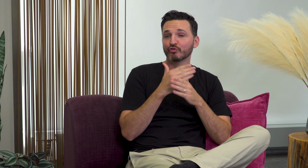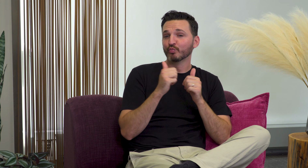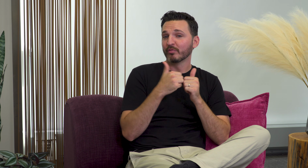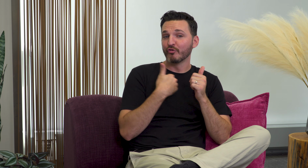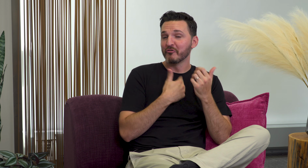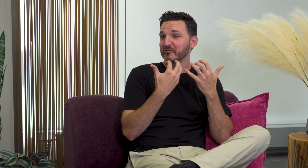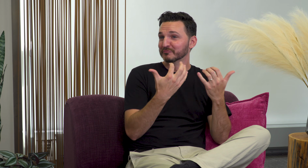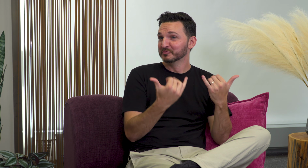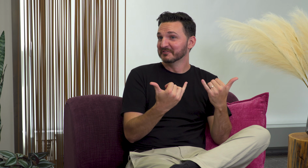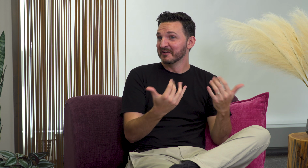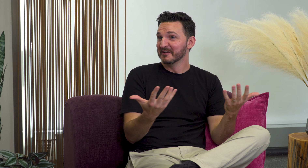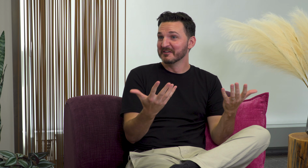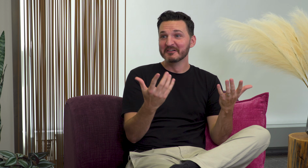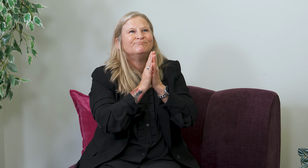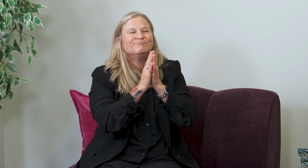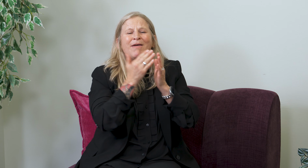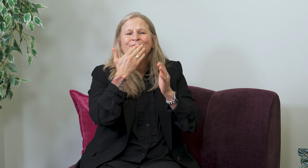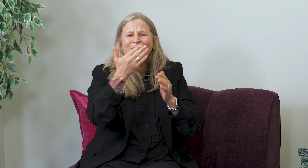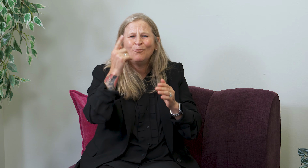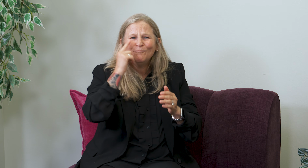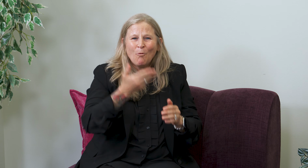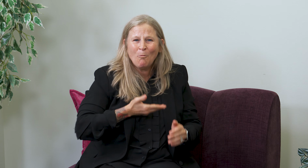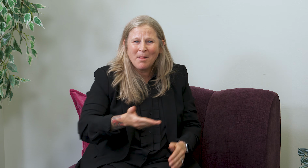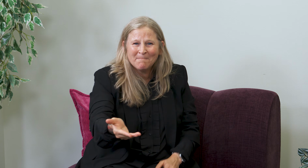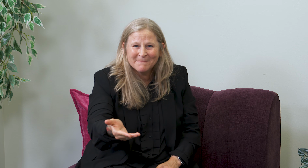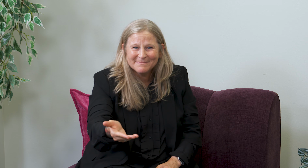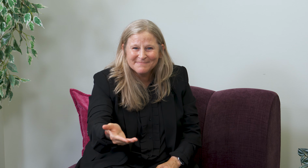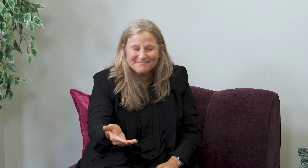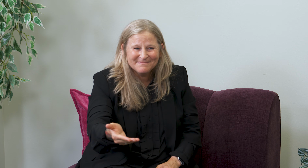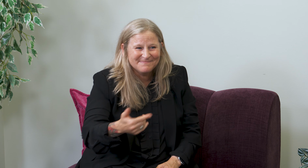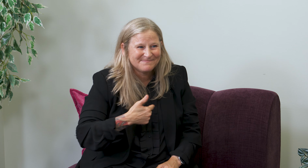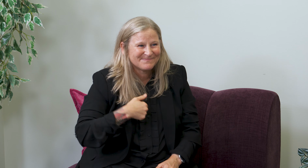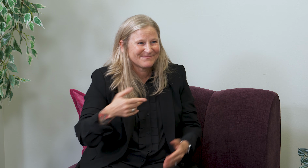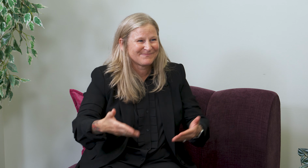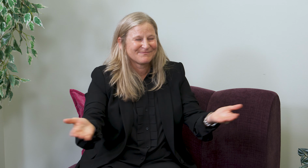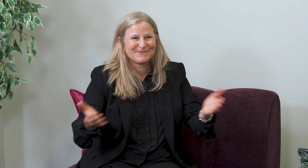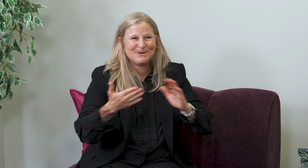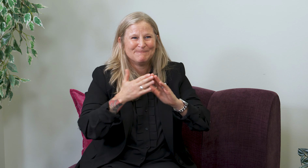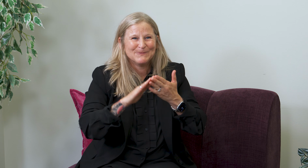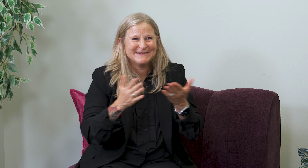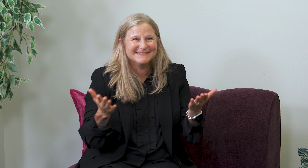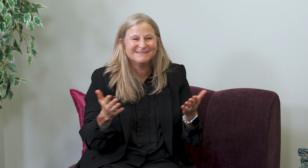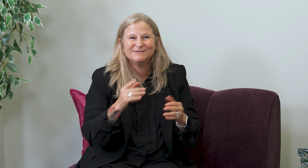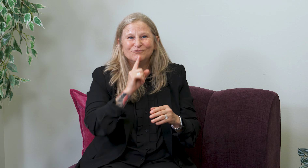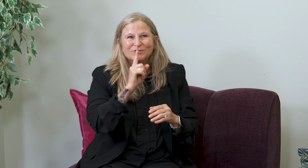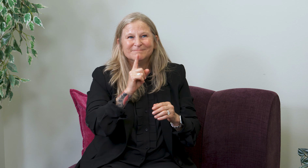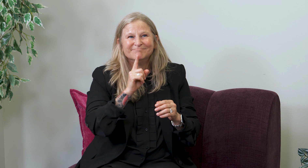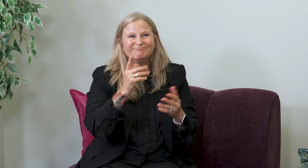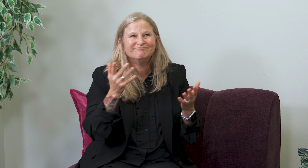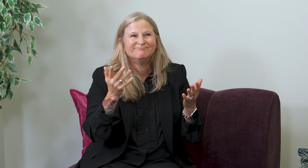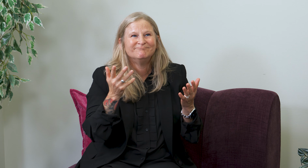Blake: Is there anything else you'd like to share with our audience today? Thank you for the warm welcome to the community.